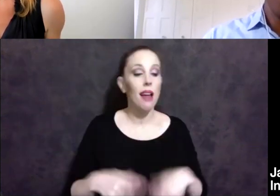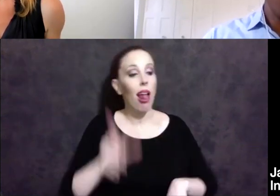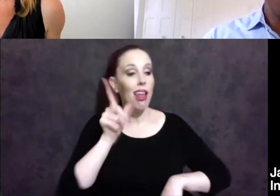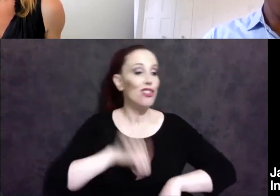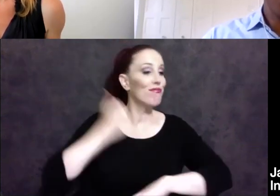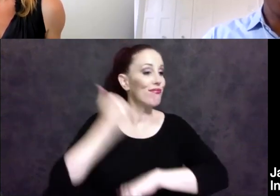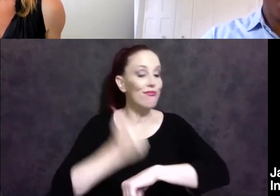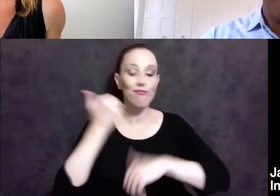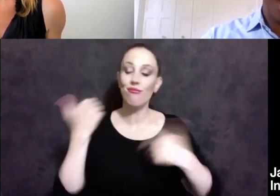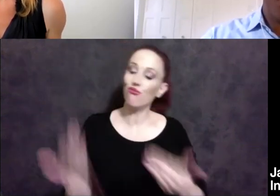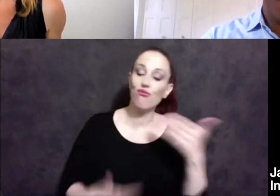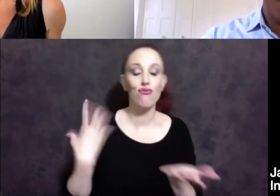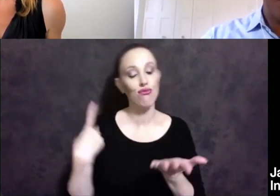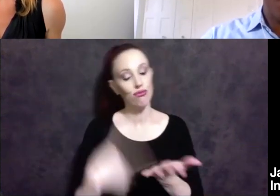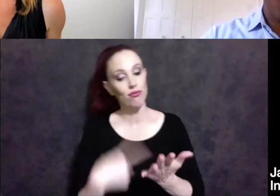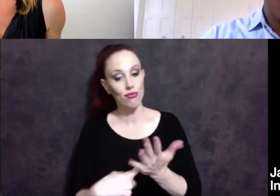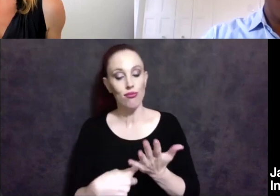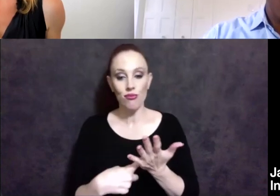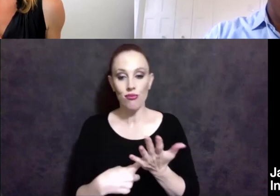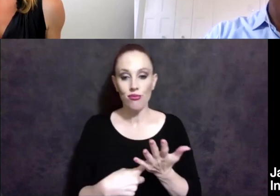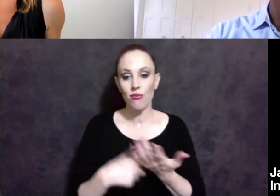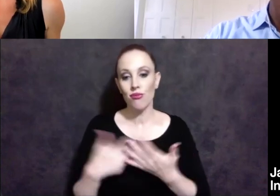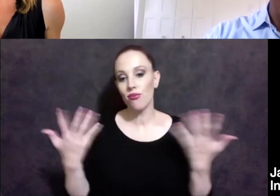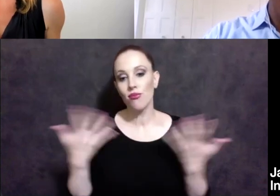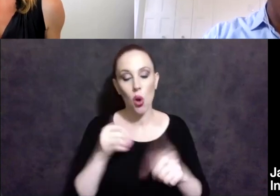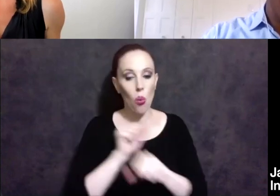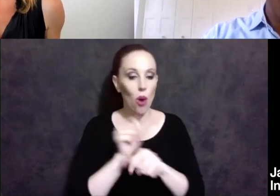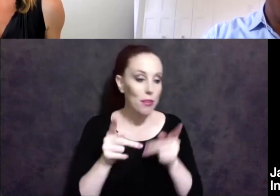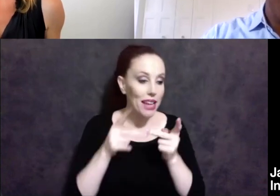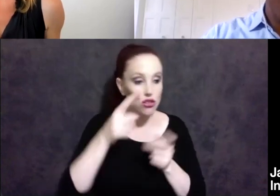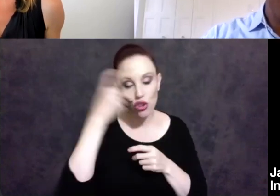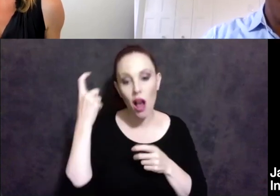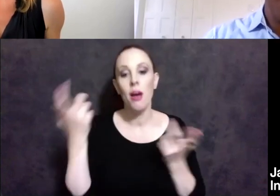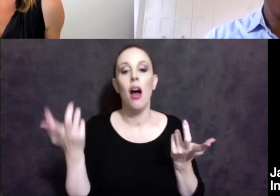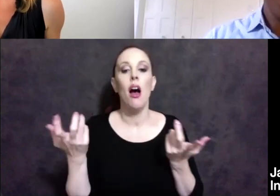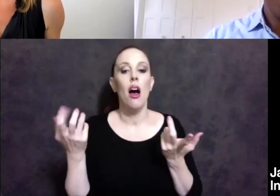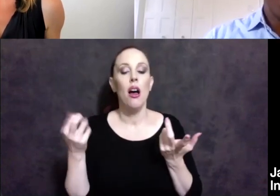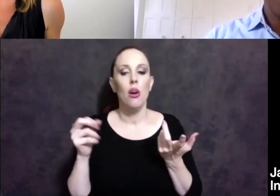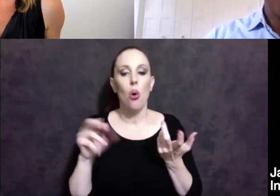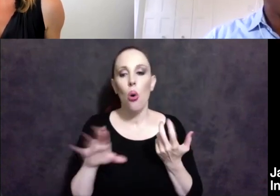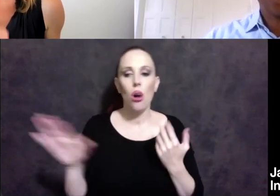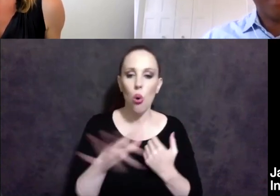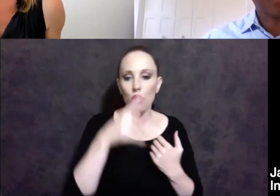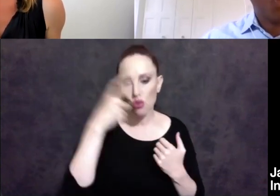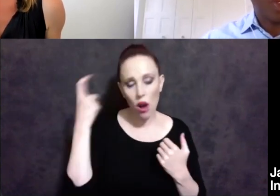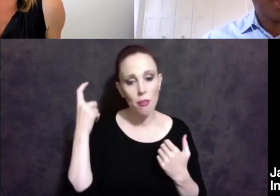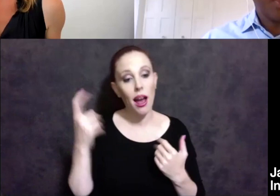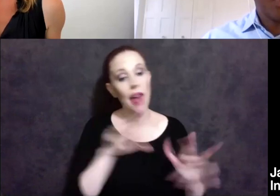going to talk about workplace trauma, or people's trauma, and then we are going to go back to